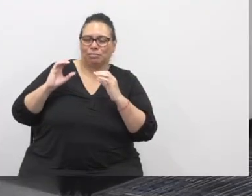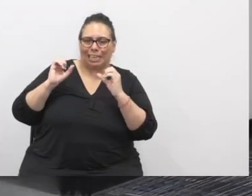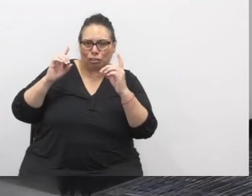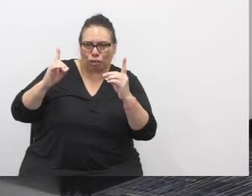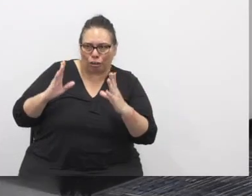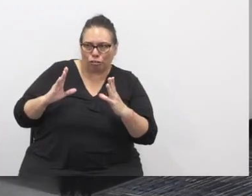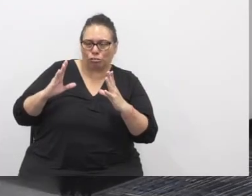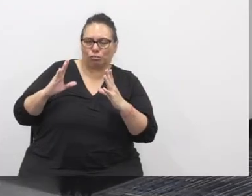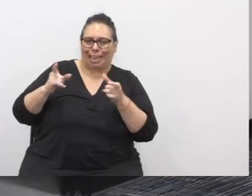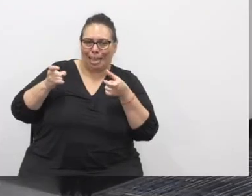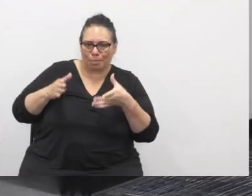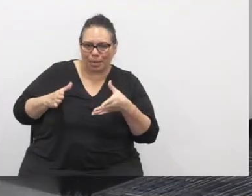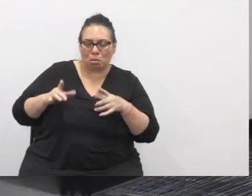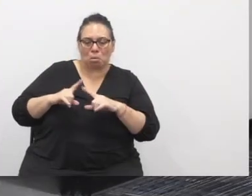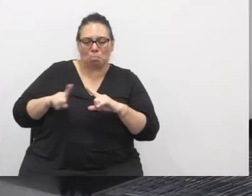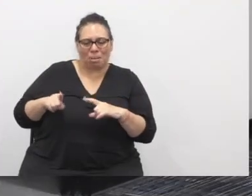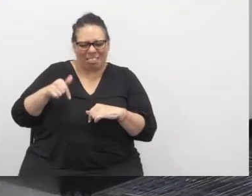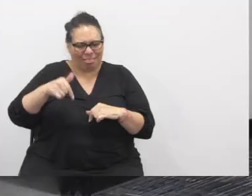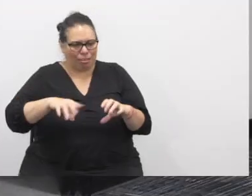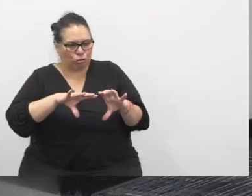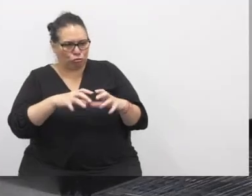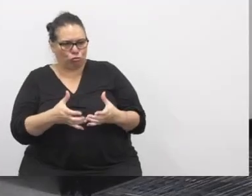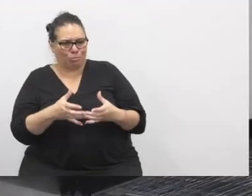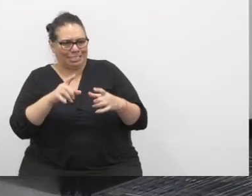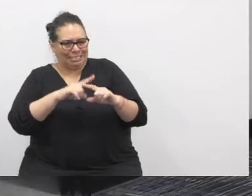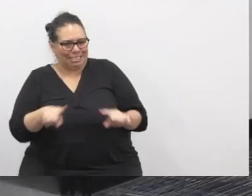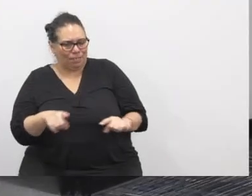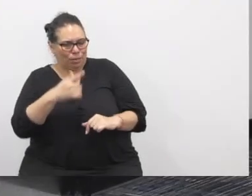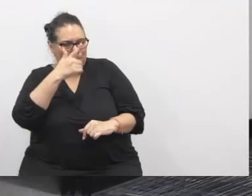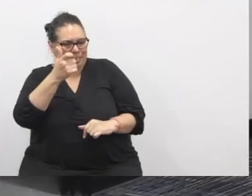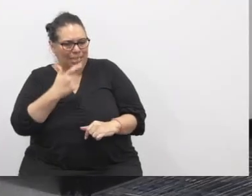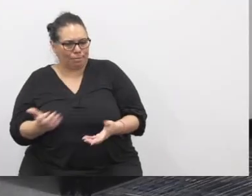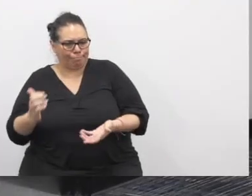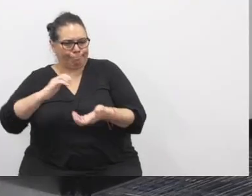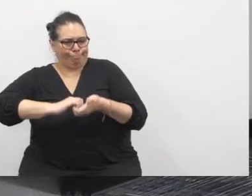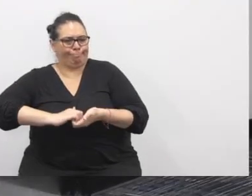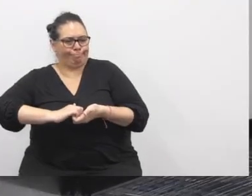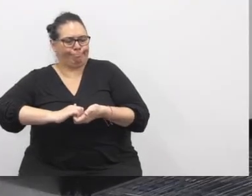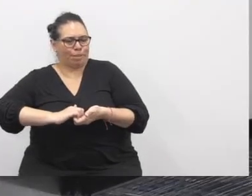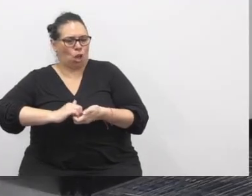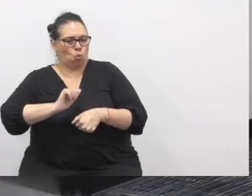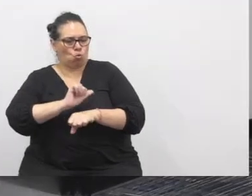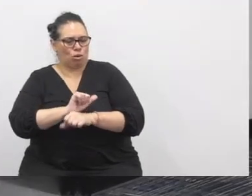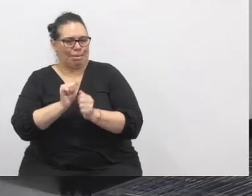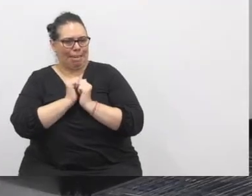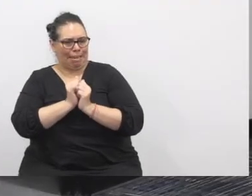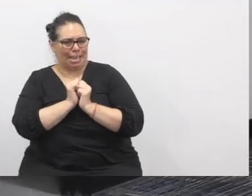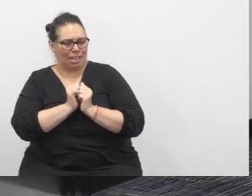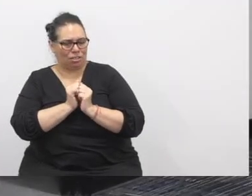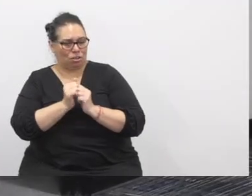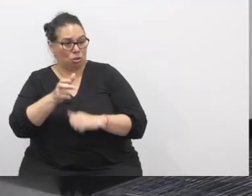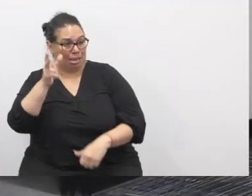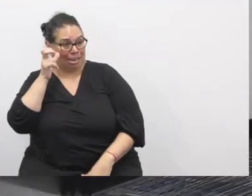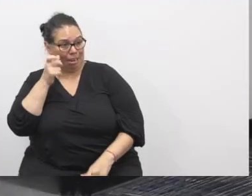But it's different in the sense that we're working together. They hear from us, we hear from them, and we're able to create a solution